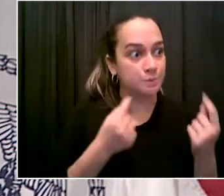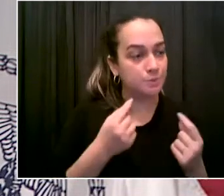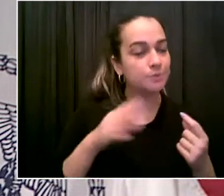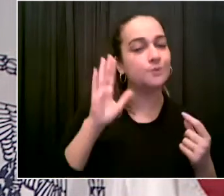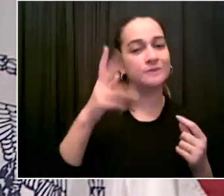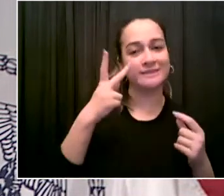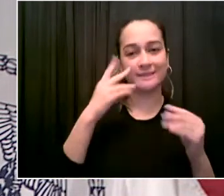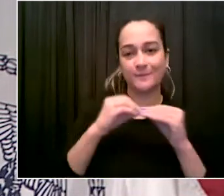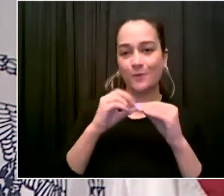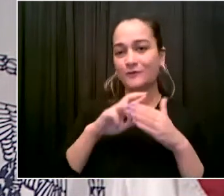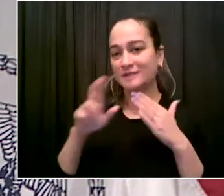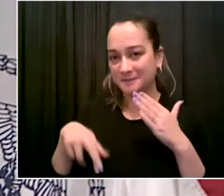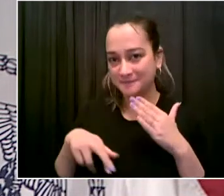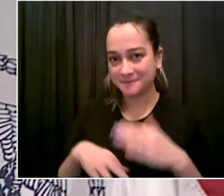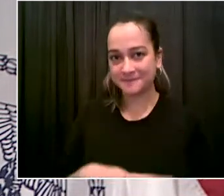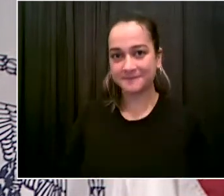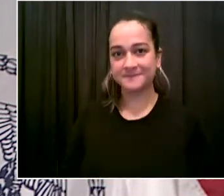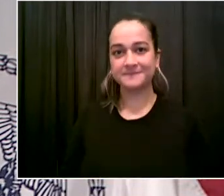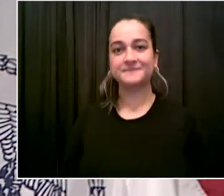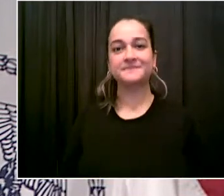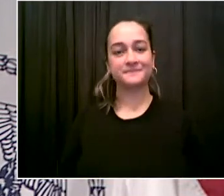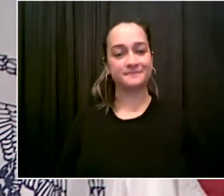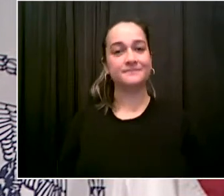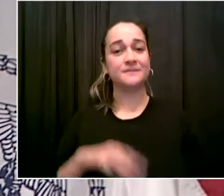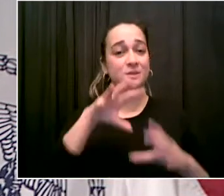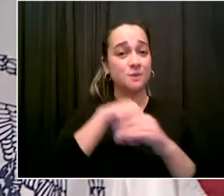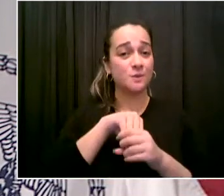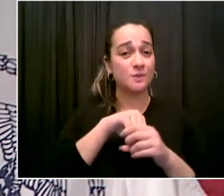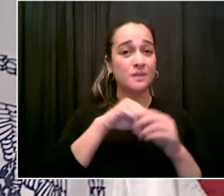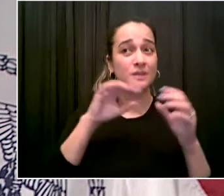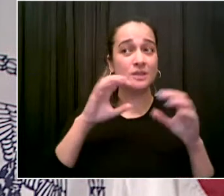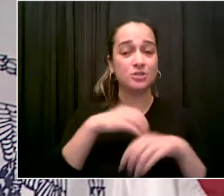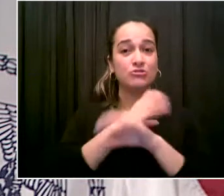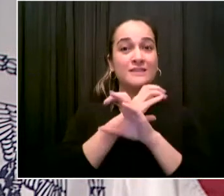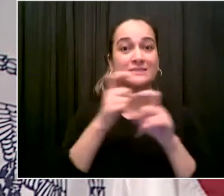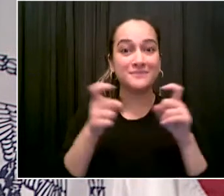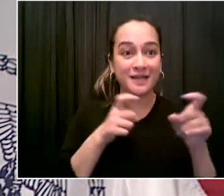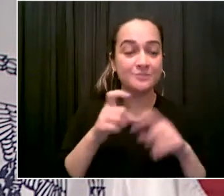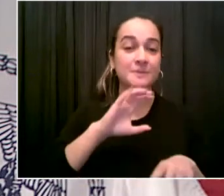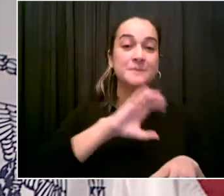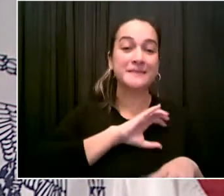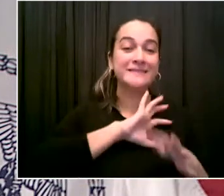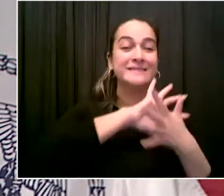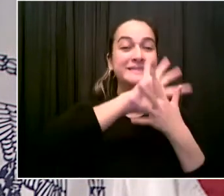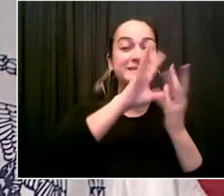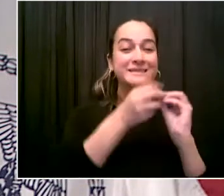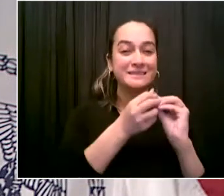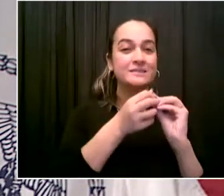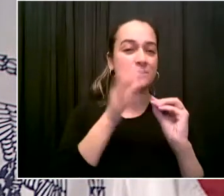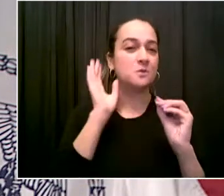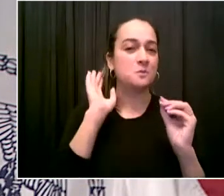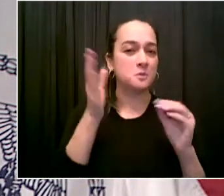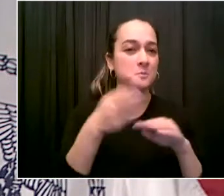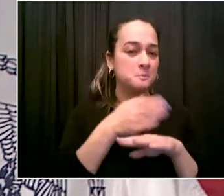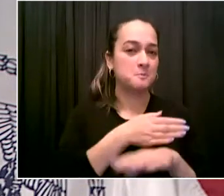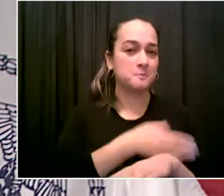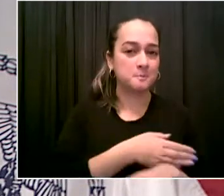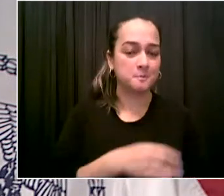THAT'S GOING TO HELP OUR POLICE, THE PIECES COME TOGETHER. WE HAVE TIME FOR TUMOR QUESTION TODAY.